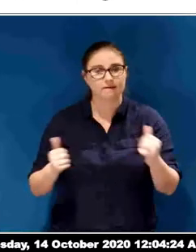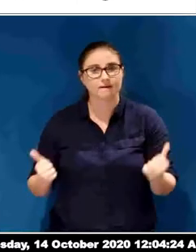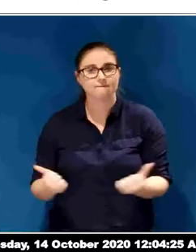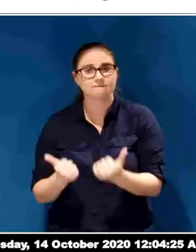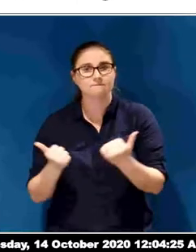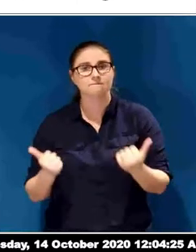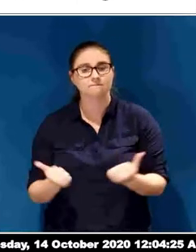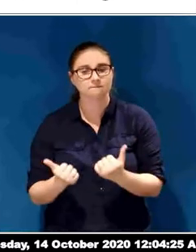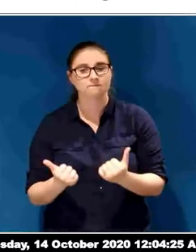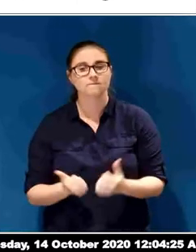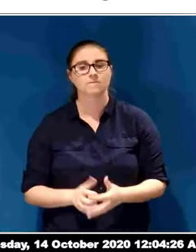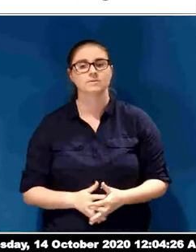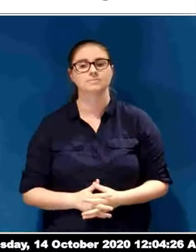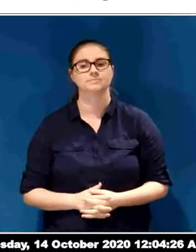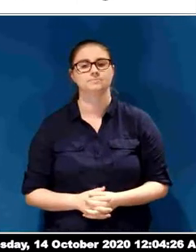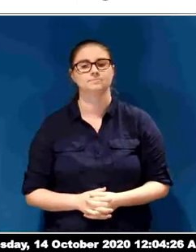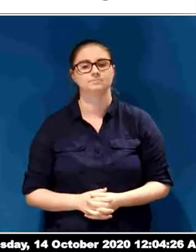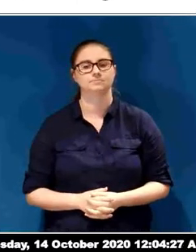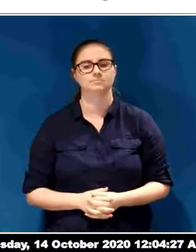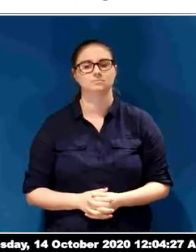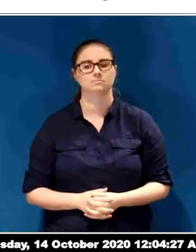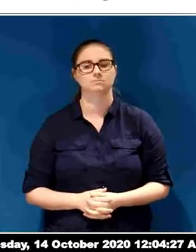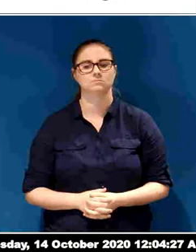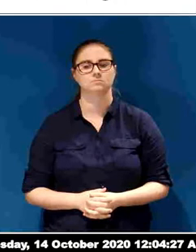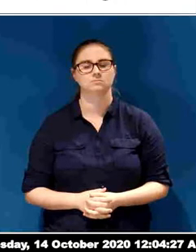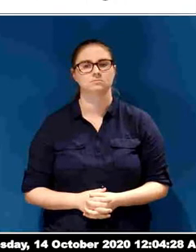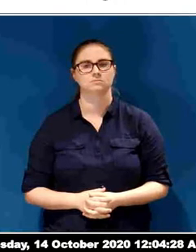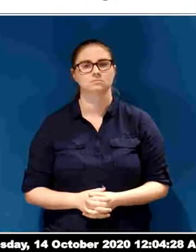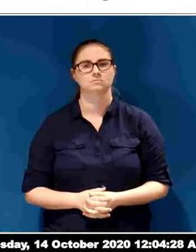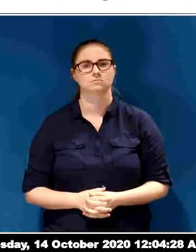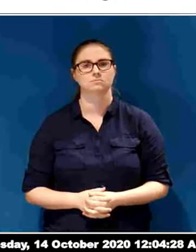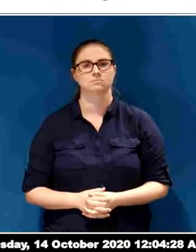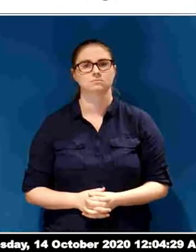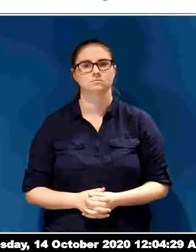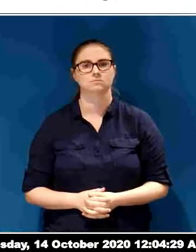discriminatory practices.